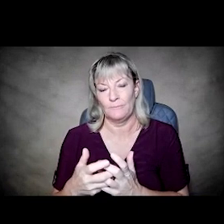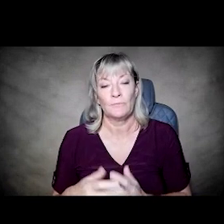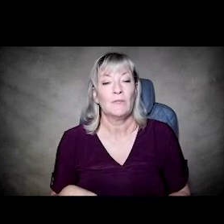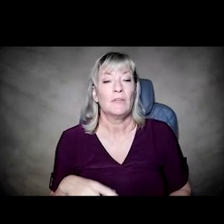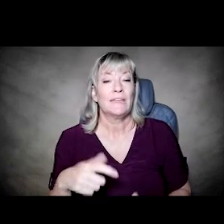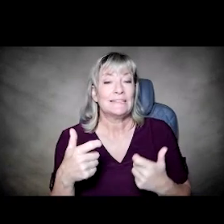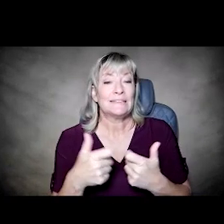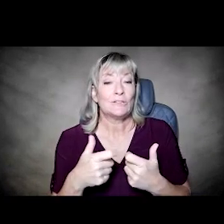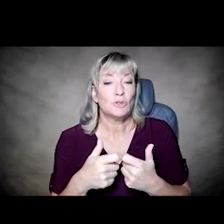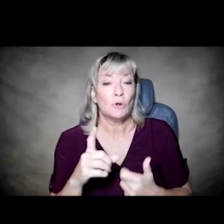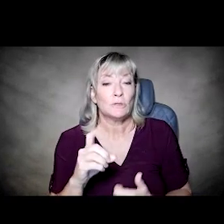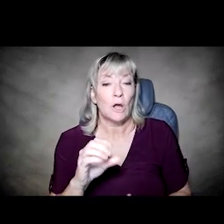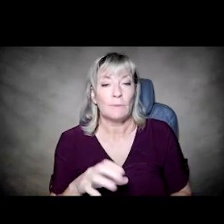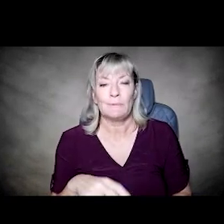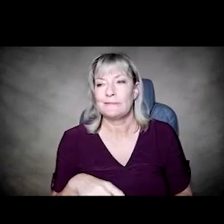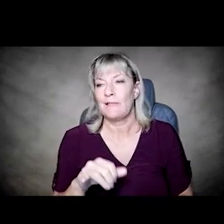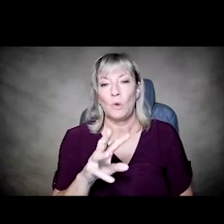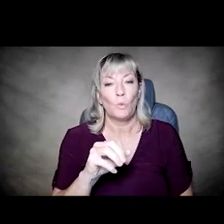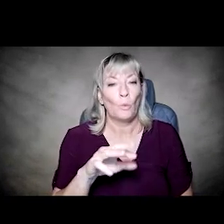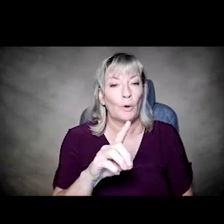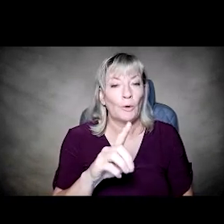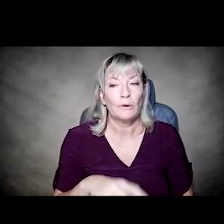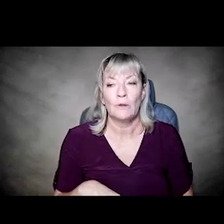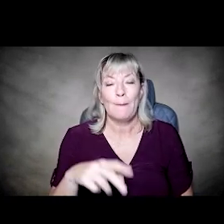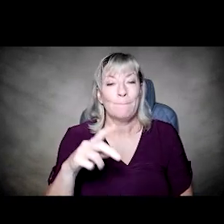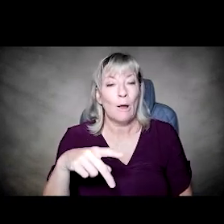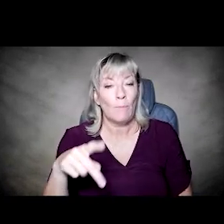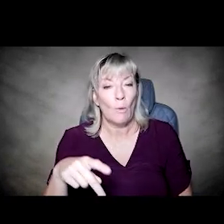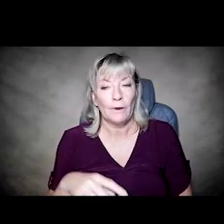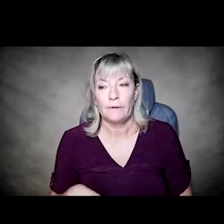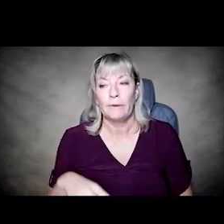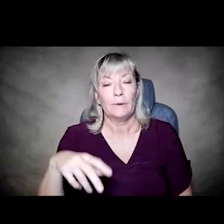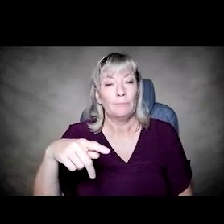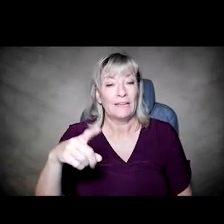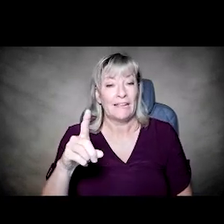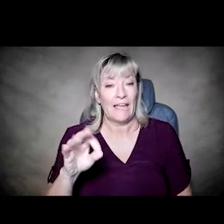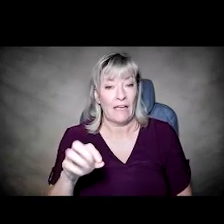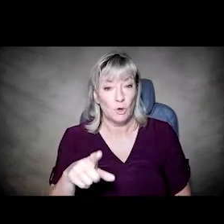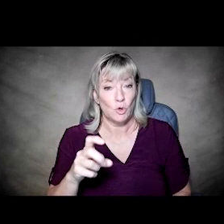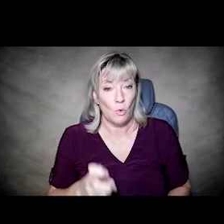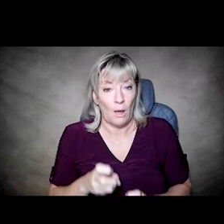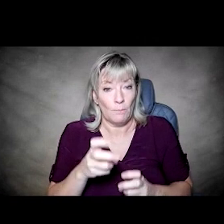PowerPoint, and PDF that are uploaded to your website need to be accessible as well.